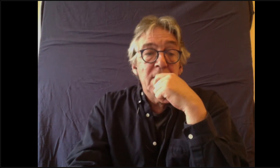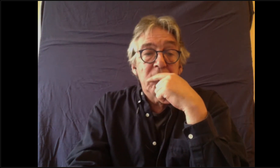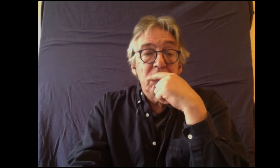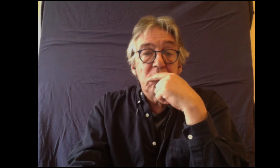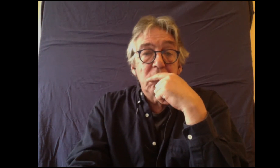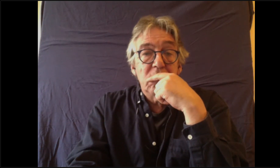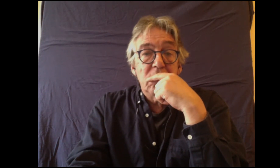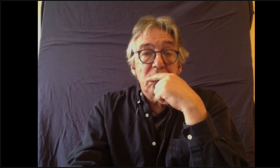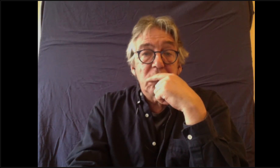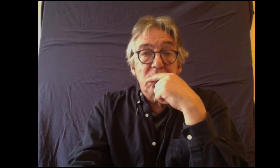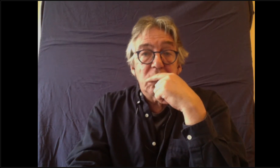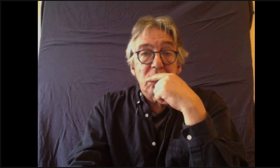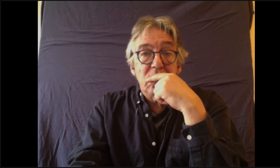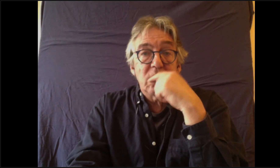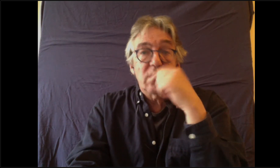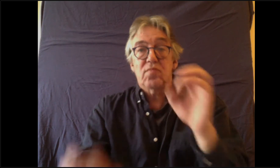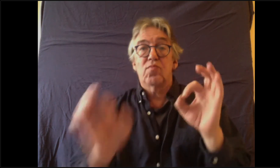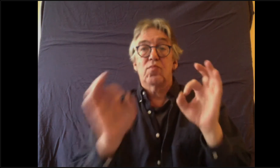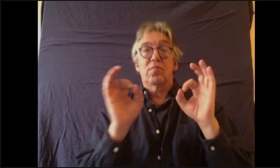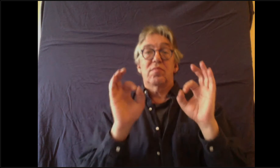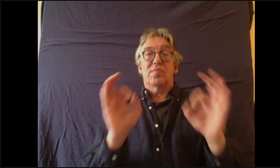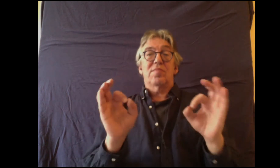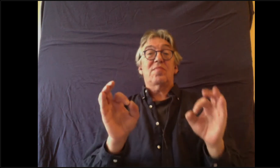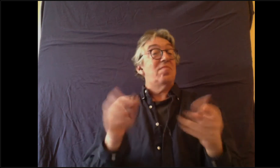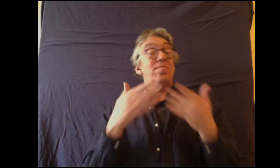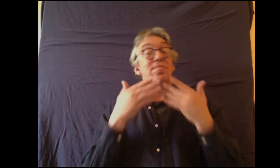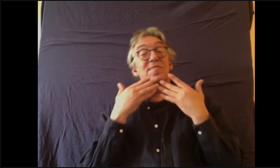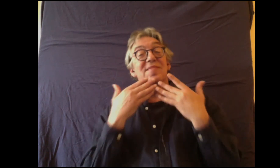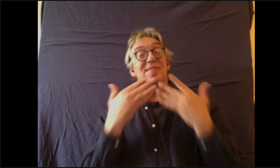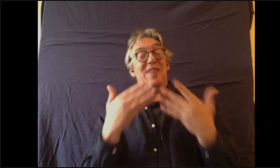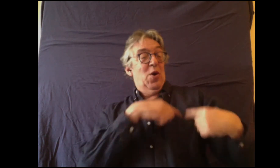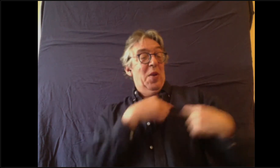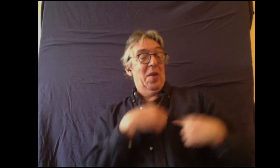Okay. Thank you so much. Sorry for the inconveniences.